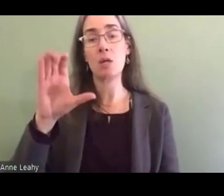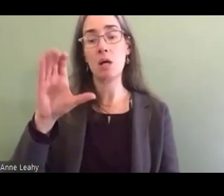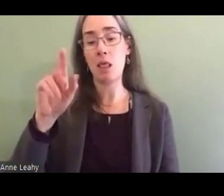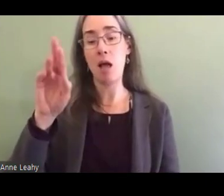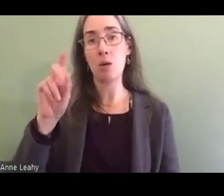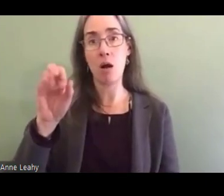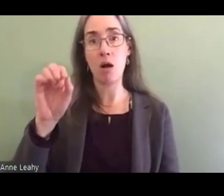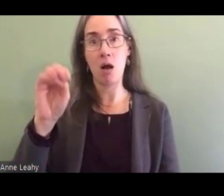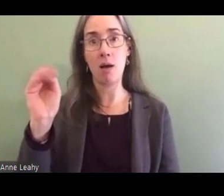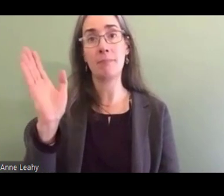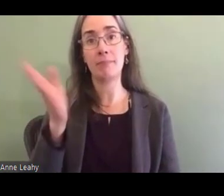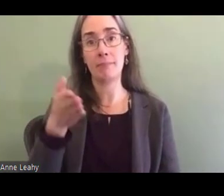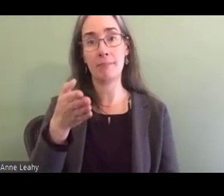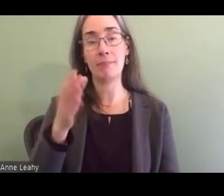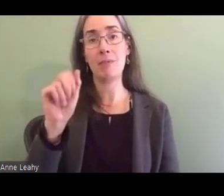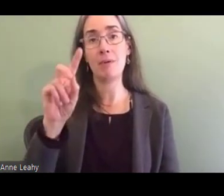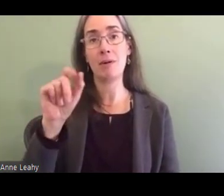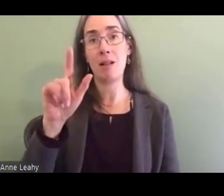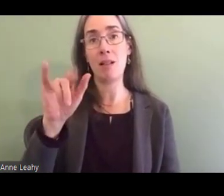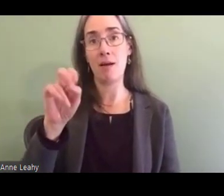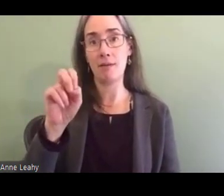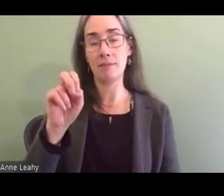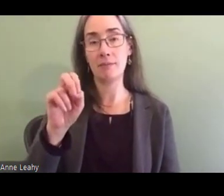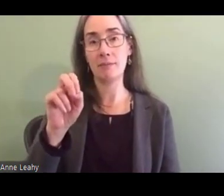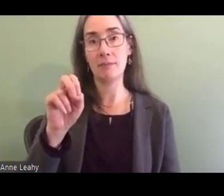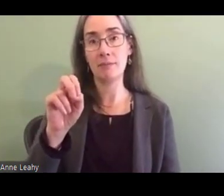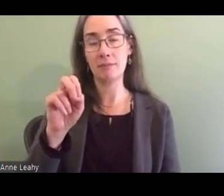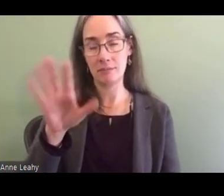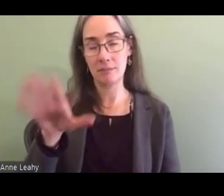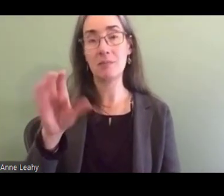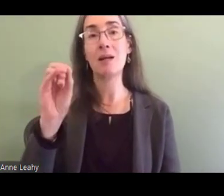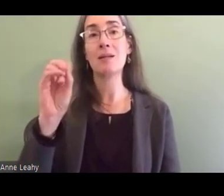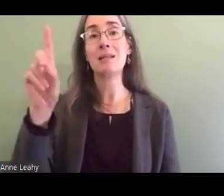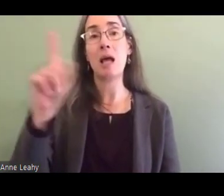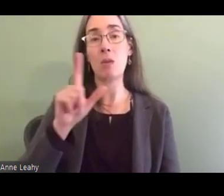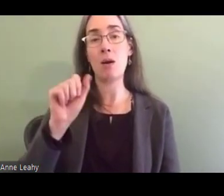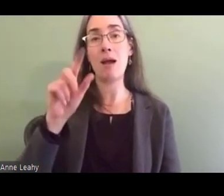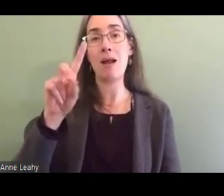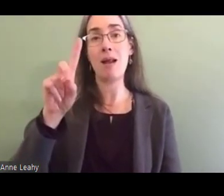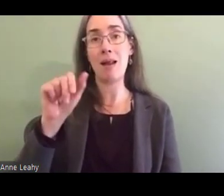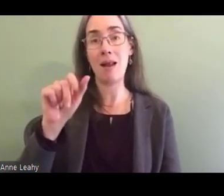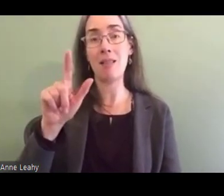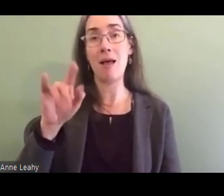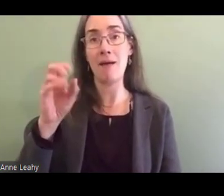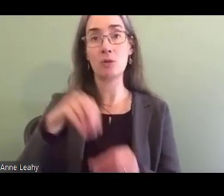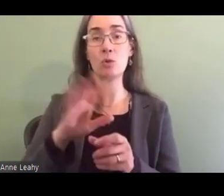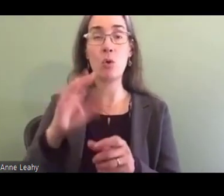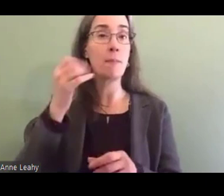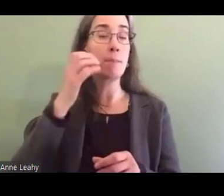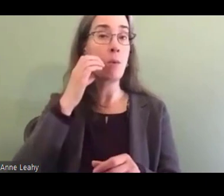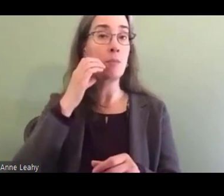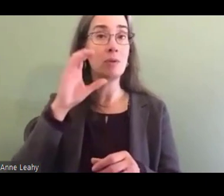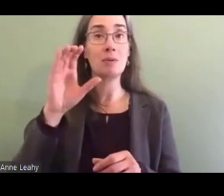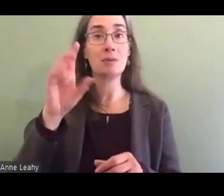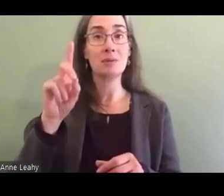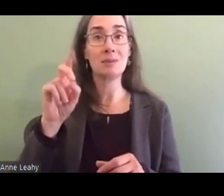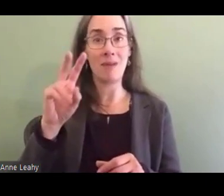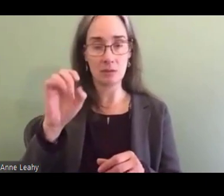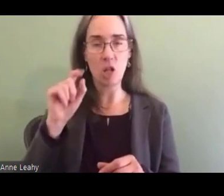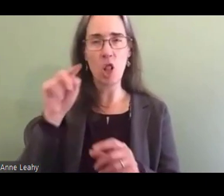You can download ADA Live! to your mobile device. Go to the podcast app and search for ADA Live!.